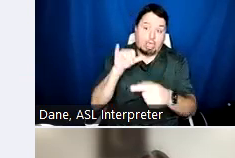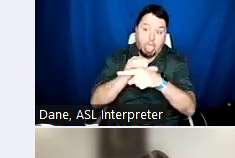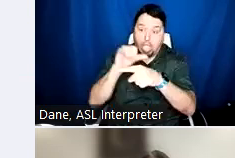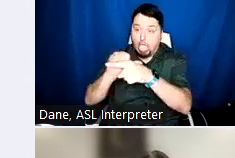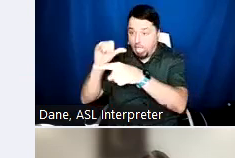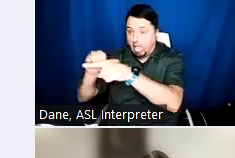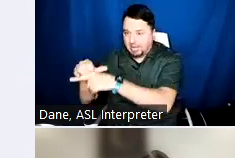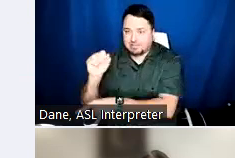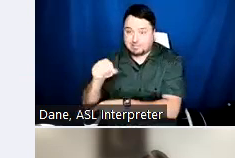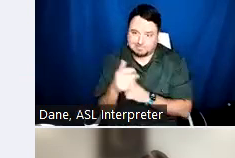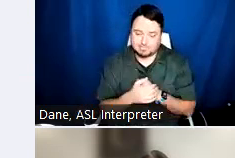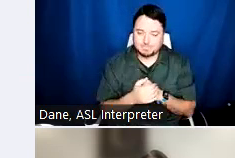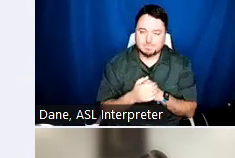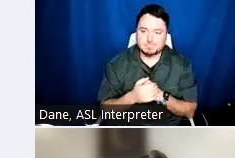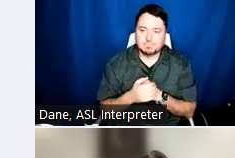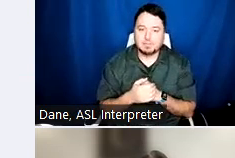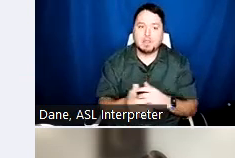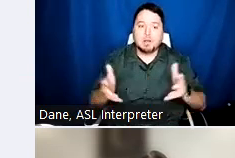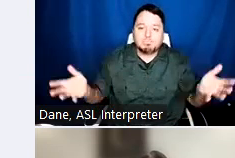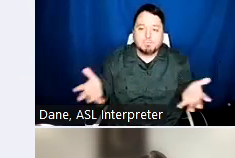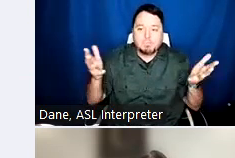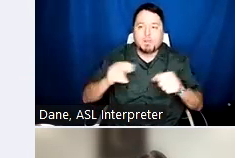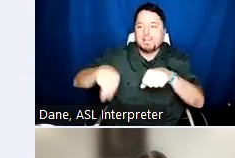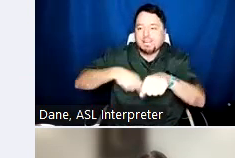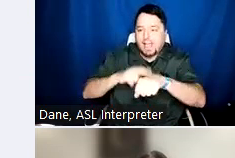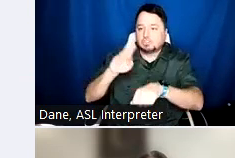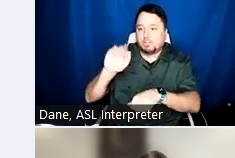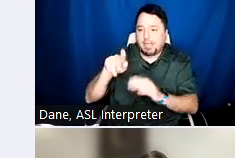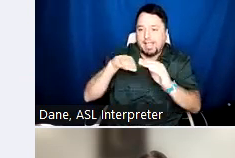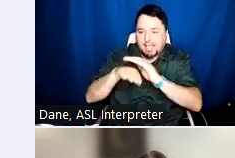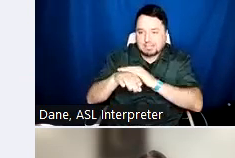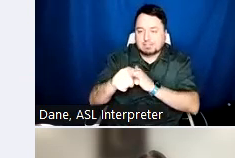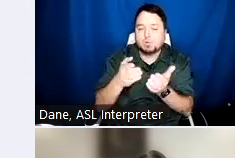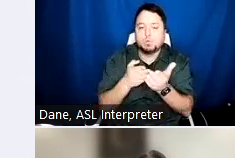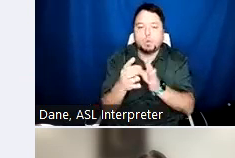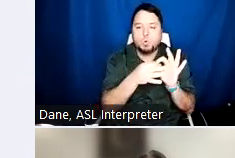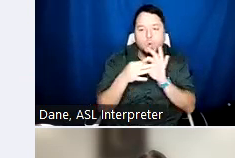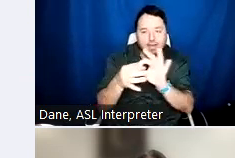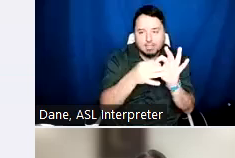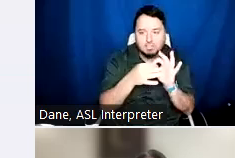And we are promoting national banking access through coordination of a native bank